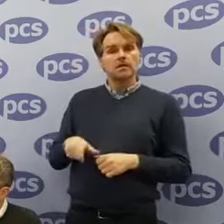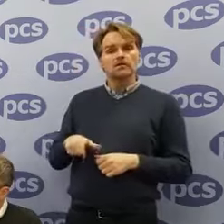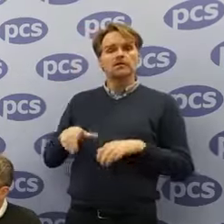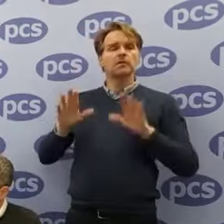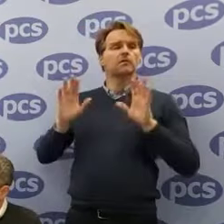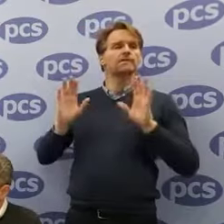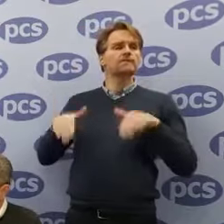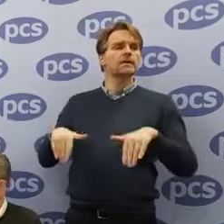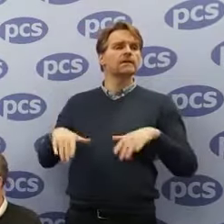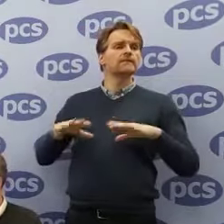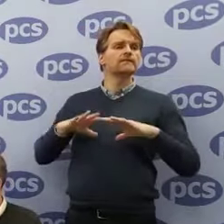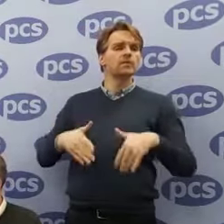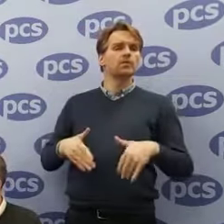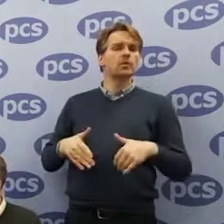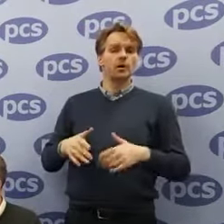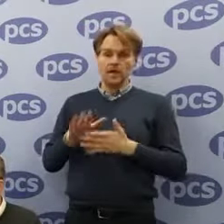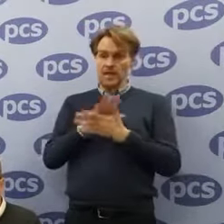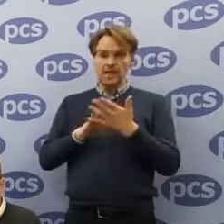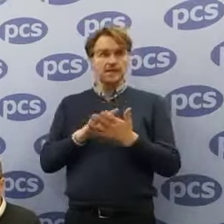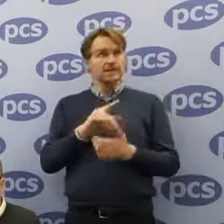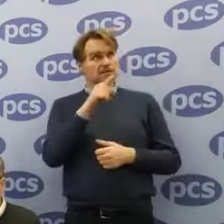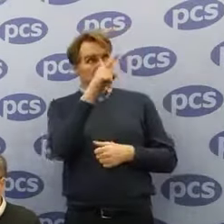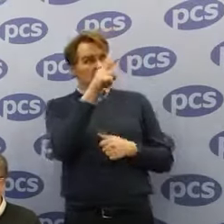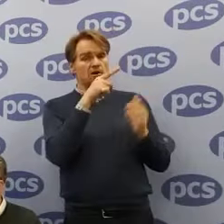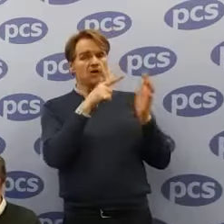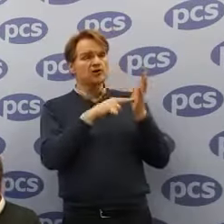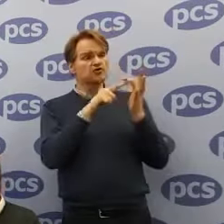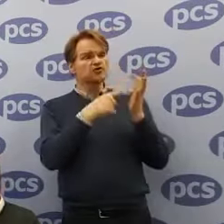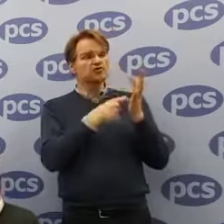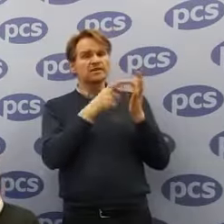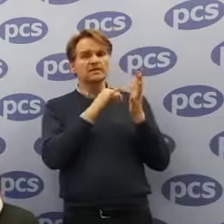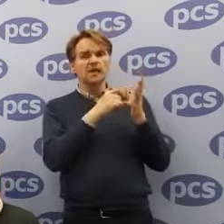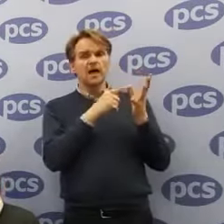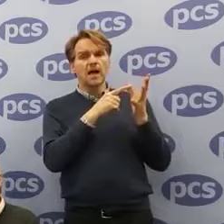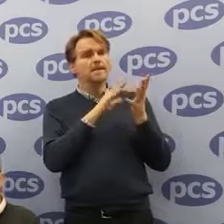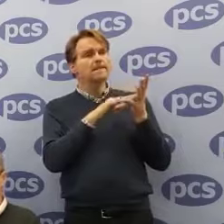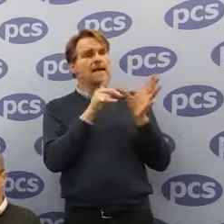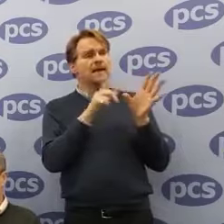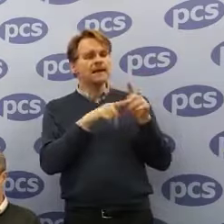Theresa May and Philip Hammond are the ones who are smiling and because